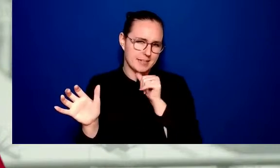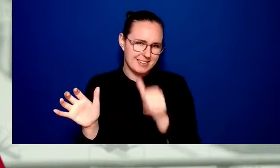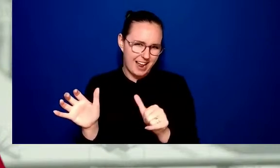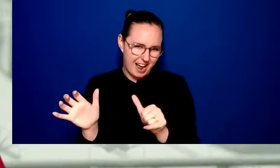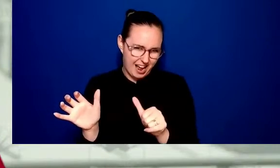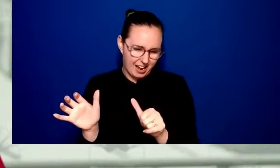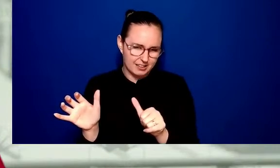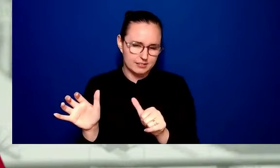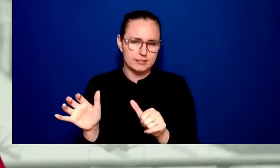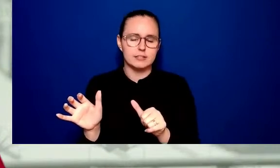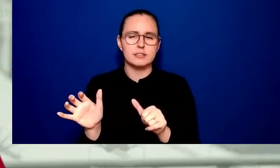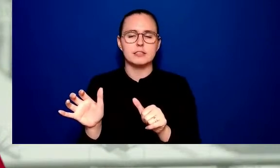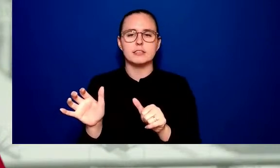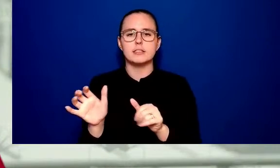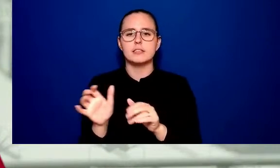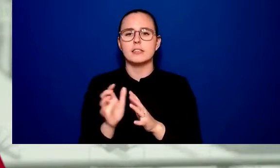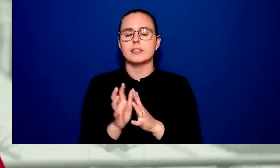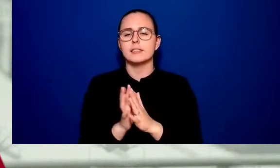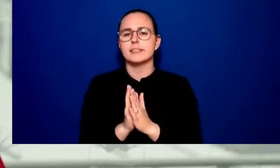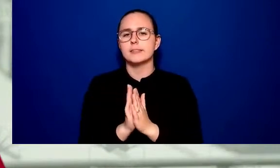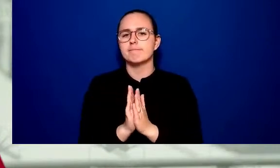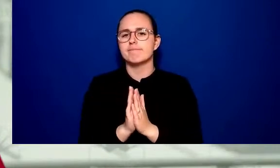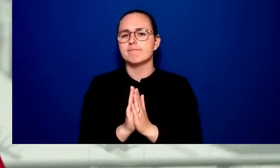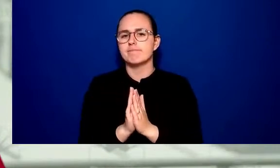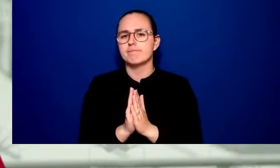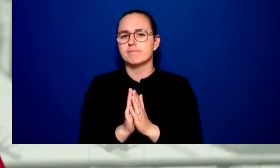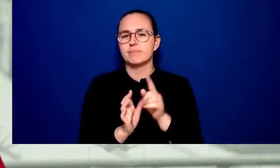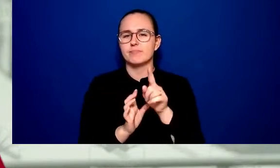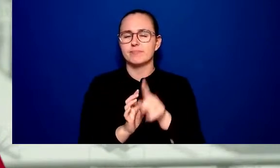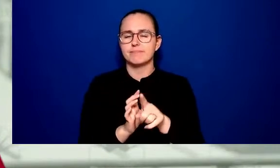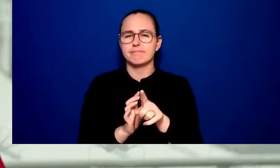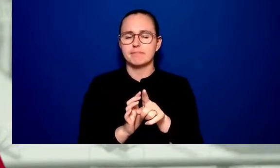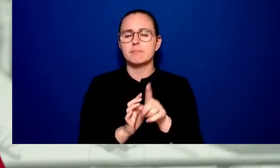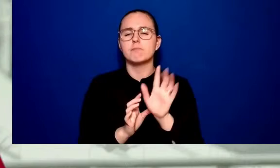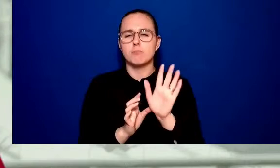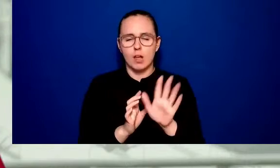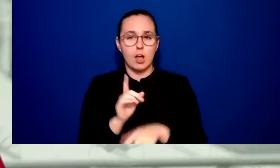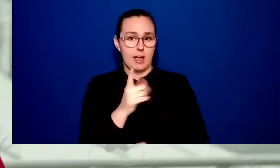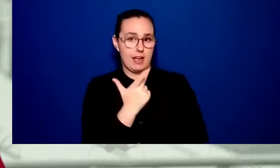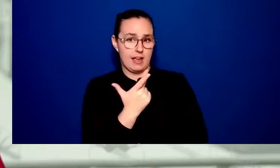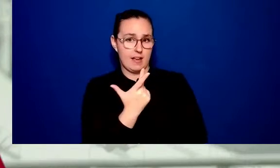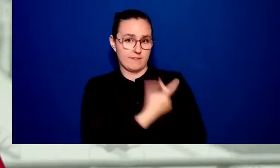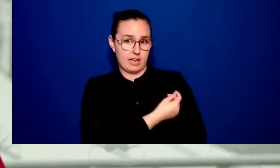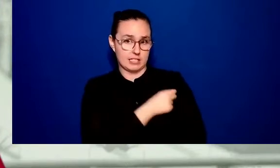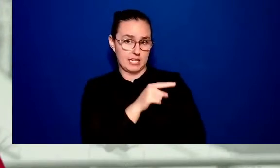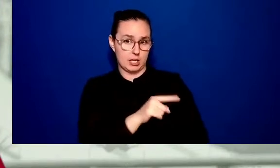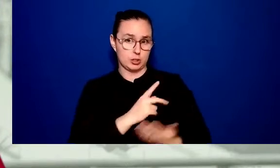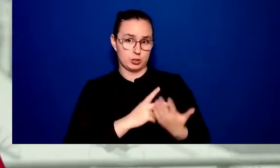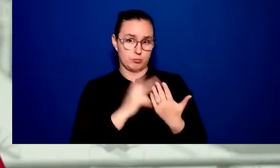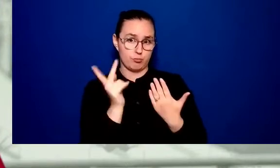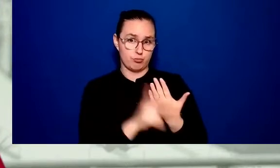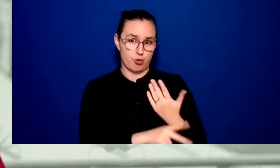course, is to look at those situations. That are discretionary that mostly